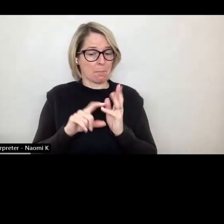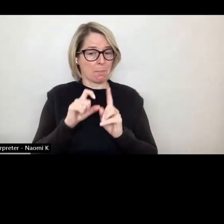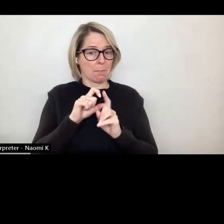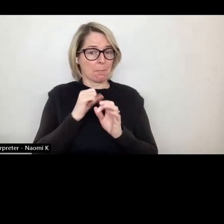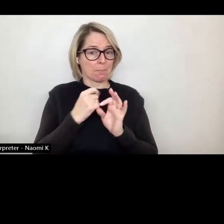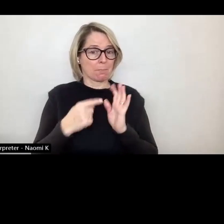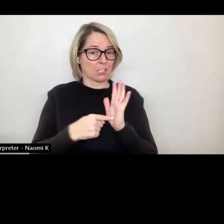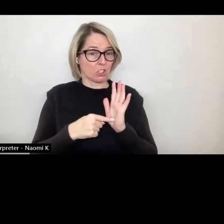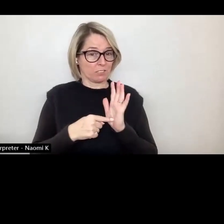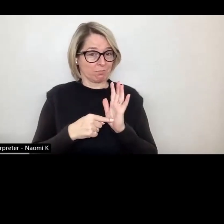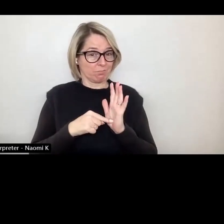The answer is yes.